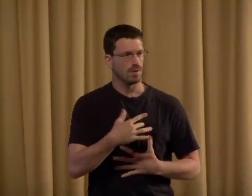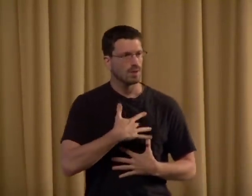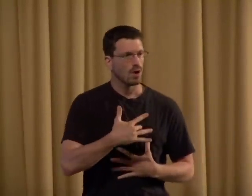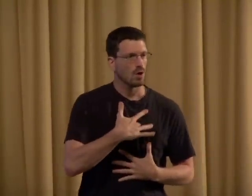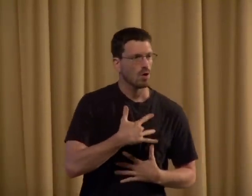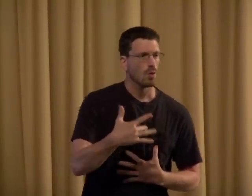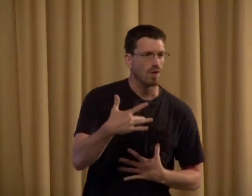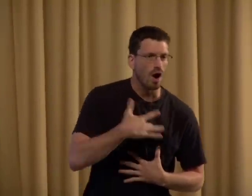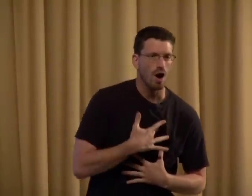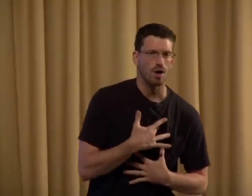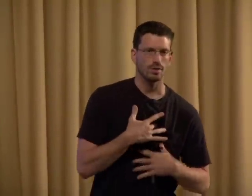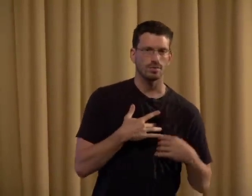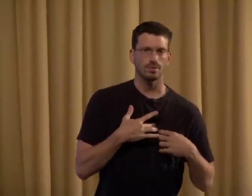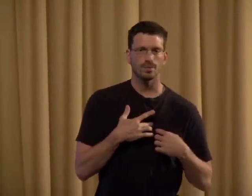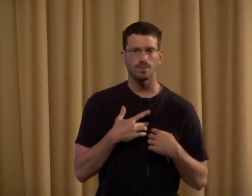It doesn't work that way. You have to start on the inside, with the heart. How do we do that? Next picture. Oops.